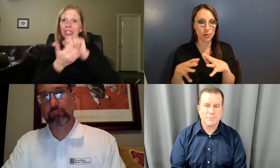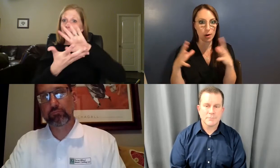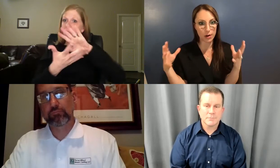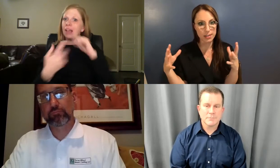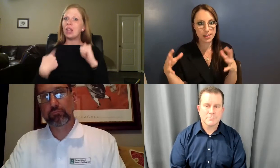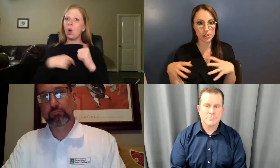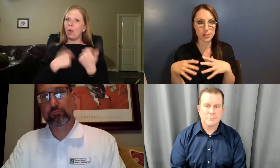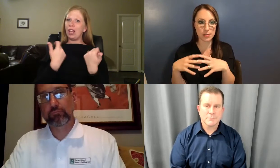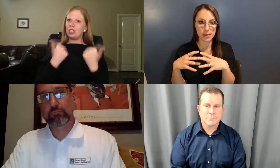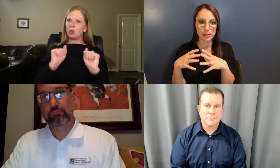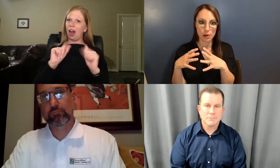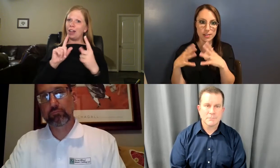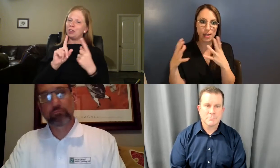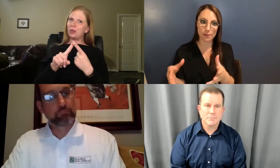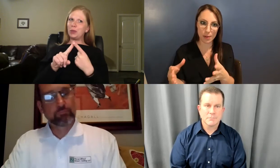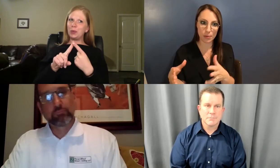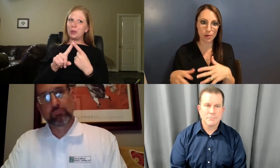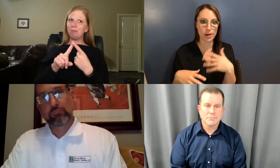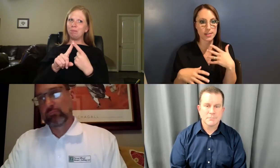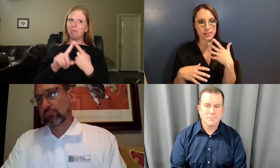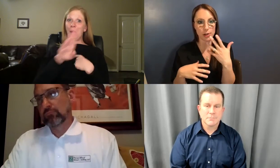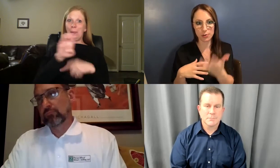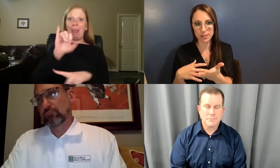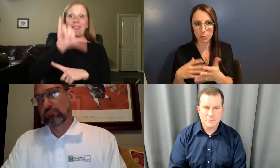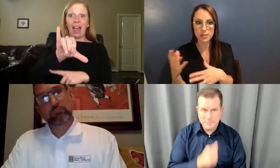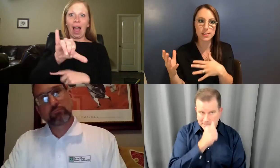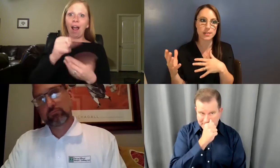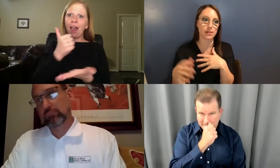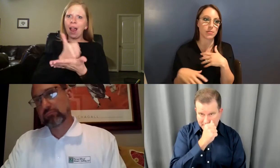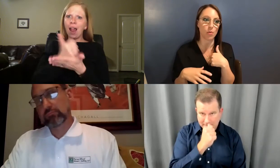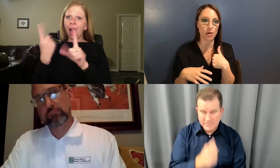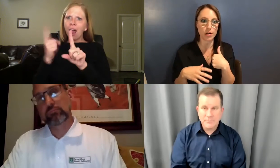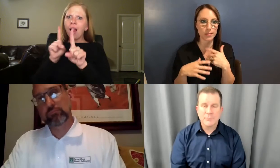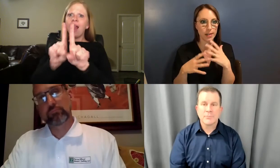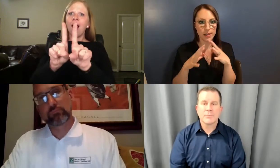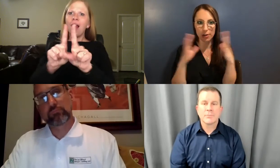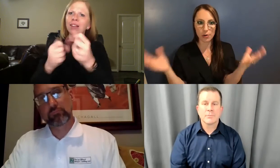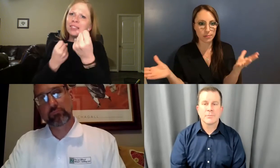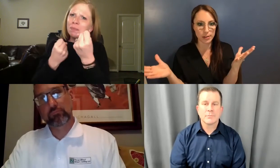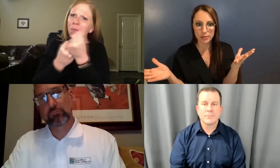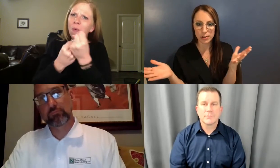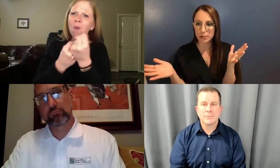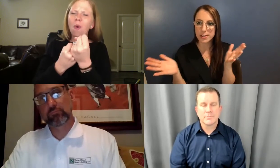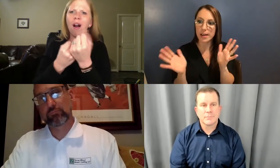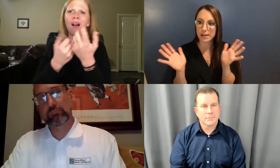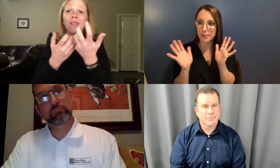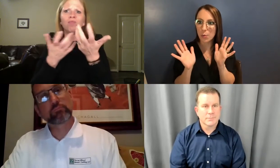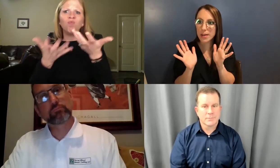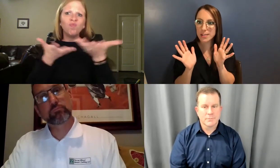or that organization to be alongside of people as a support system or it looks a lot of different ways,